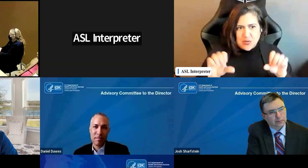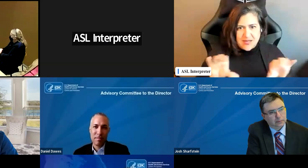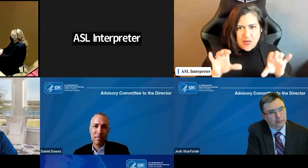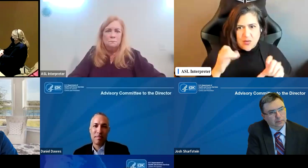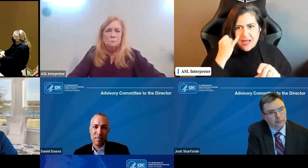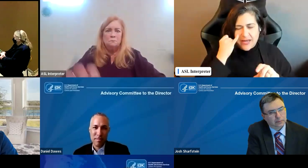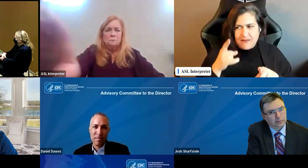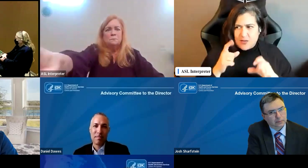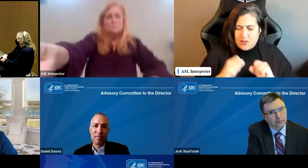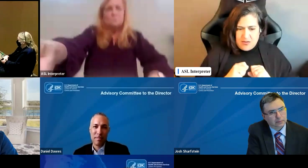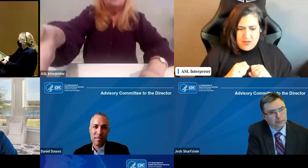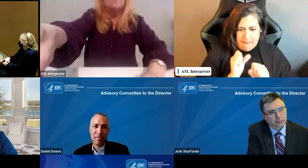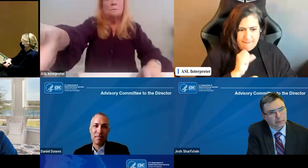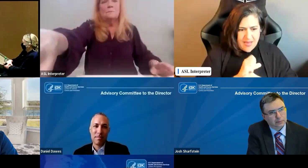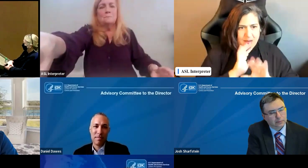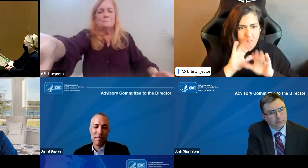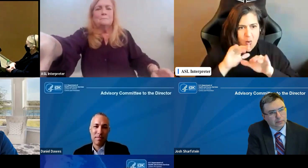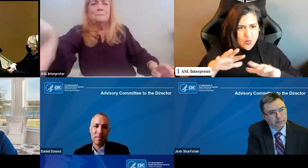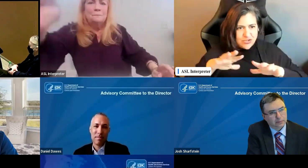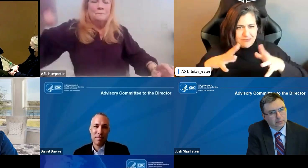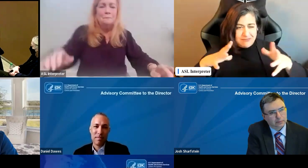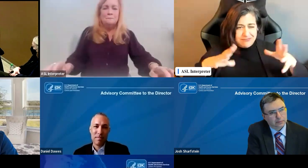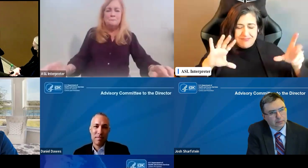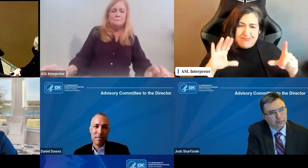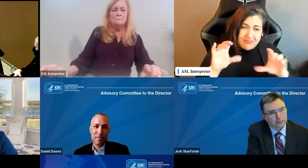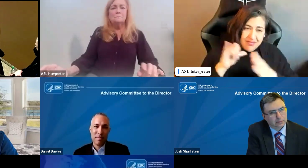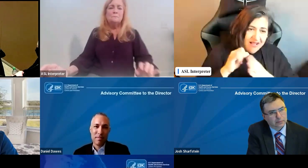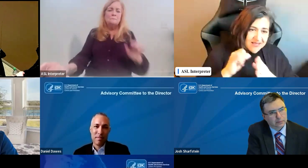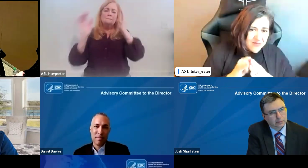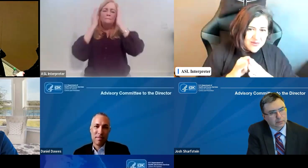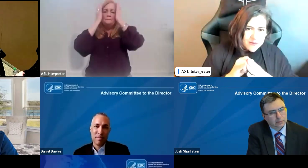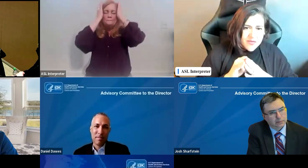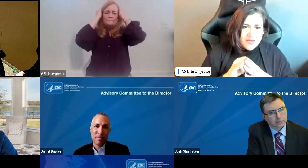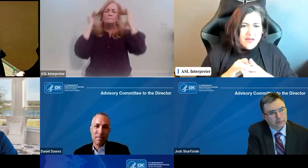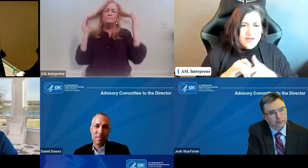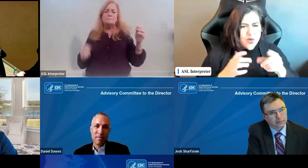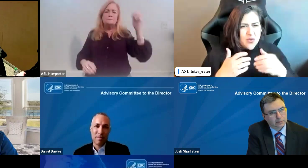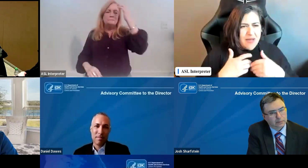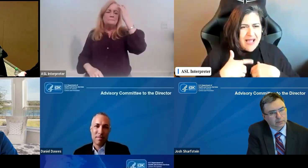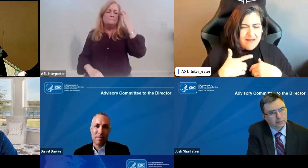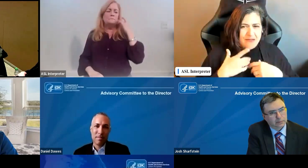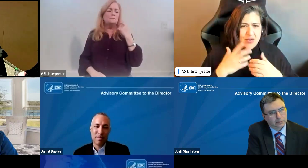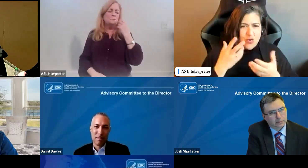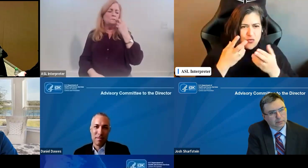it becomes virtually impossible to do that. And so, given that you have limited resources and you are an office, a small office,